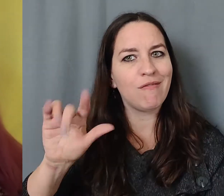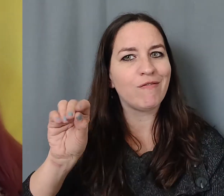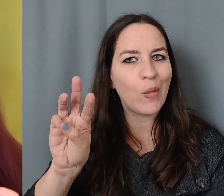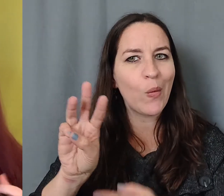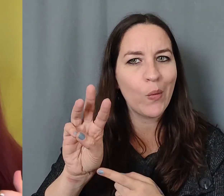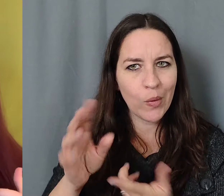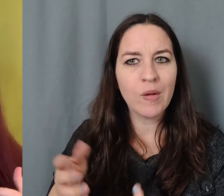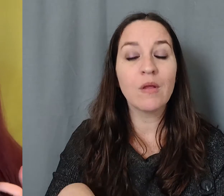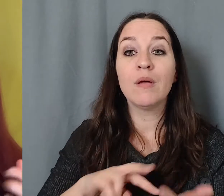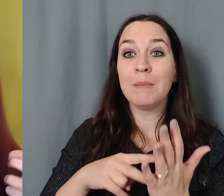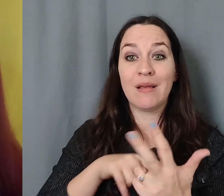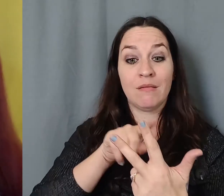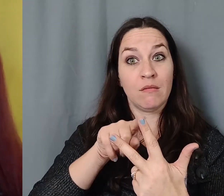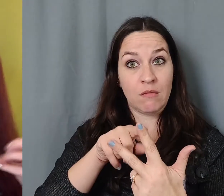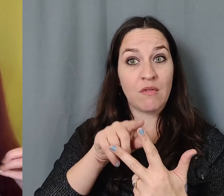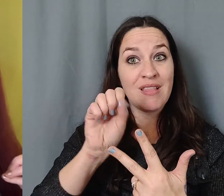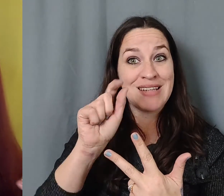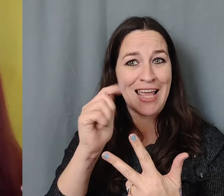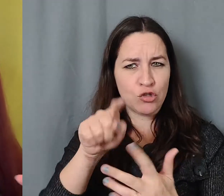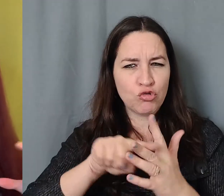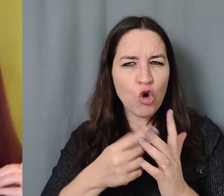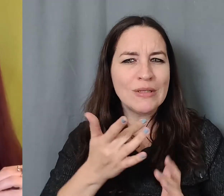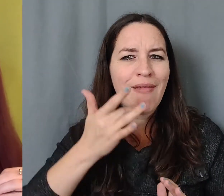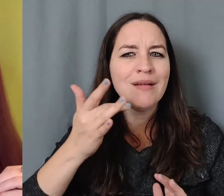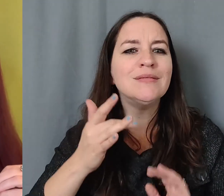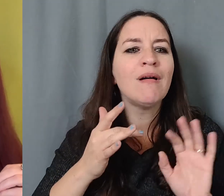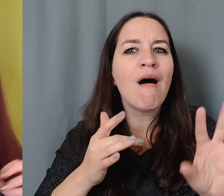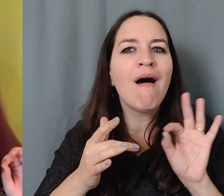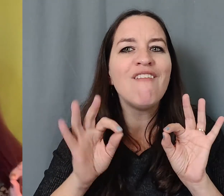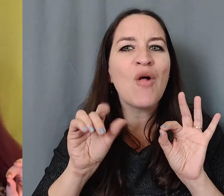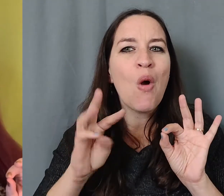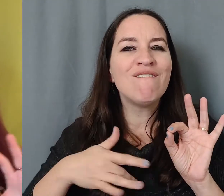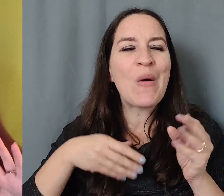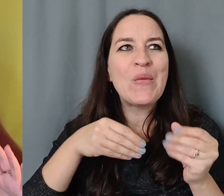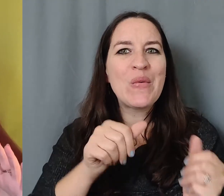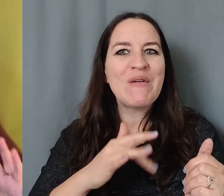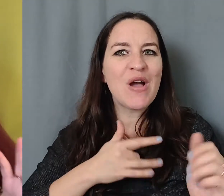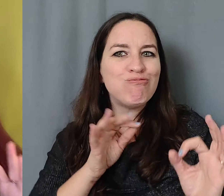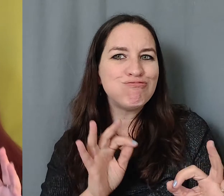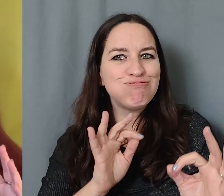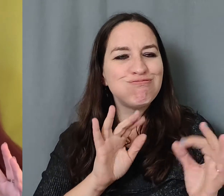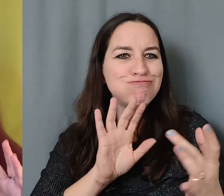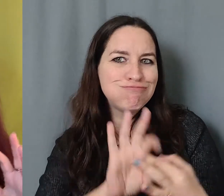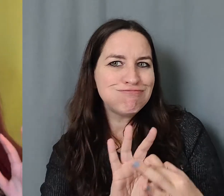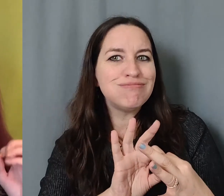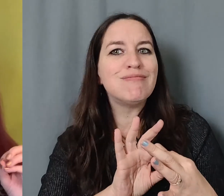So in the intermediate stages, you may start tasting a little bit of what that flow feels like. And again, with the idea of being where you are, if you taste